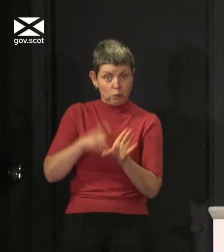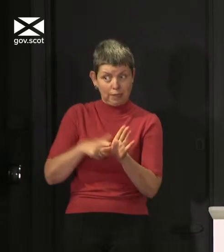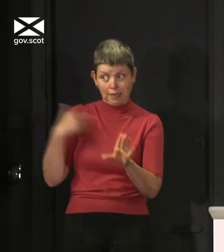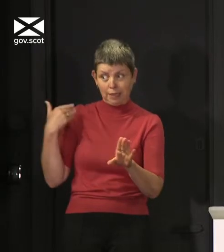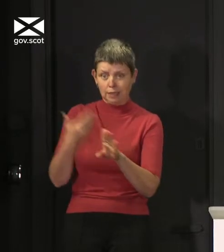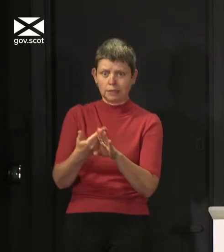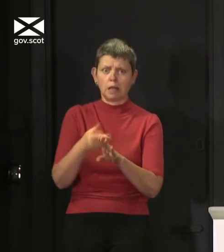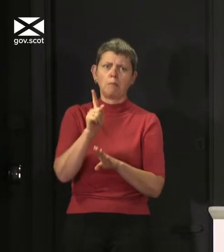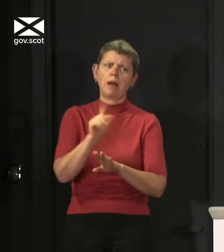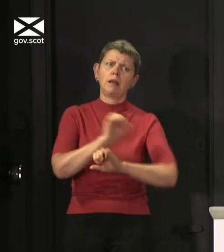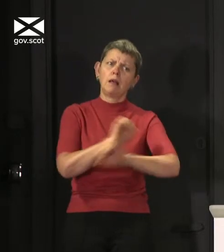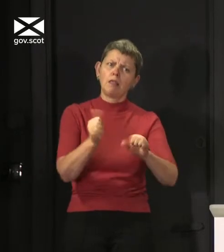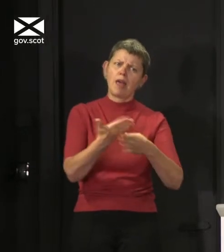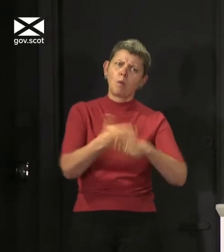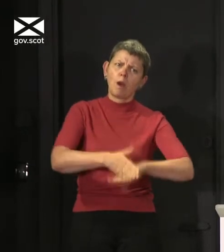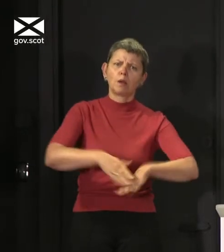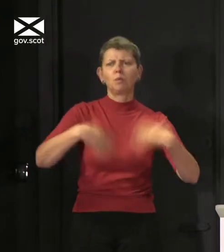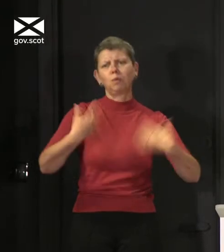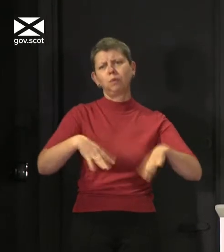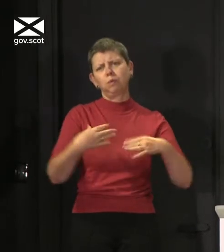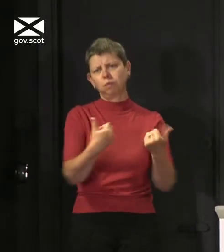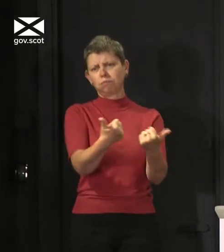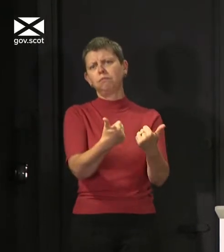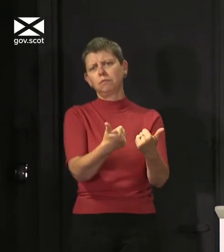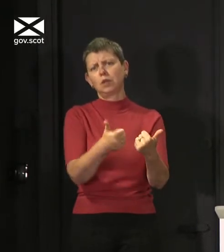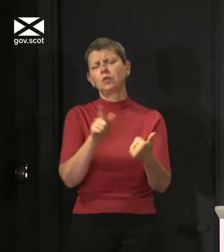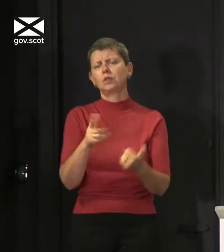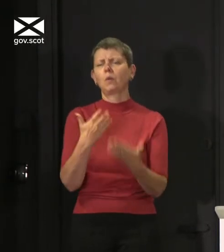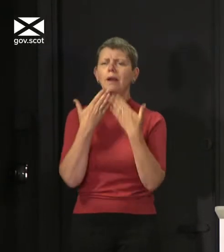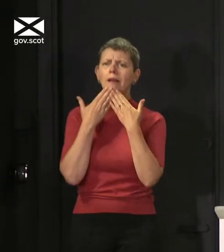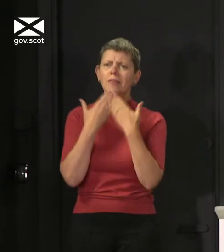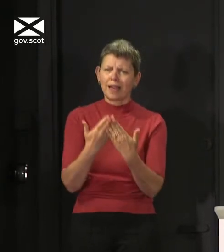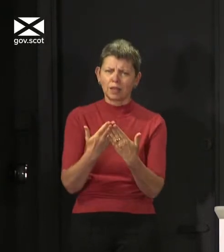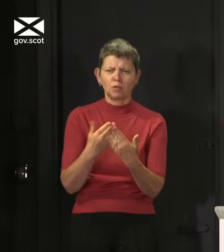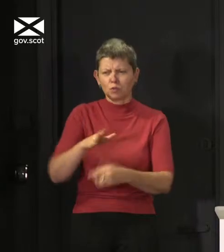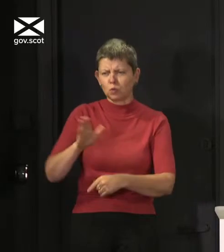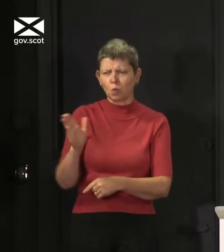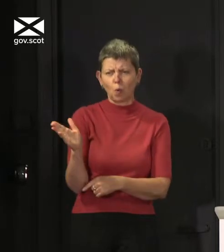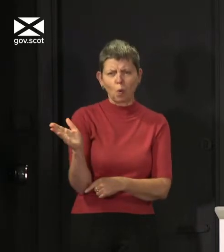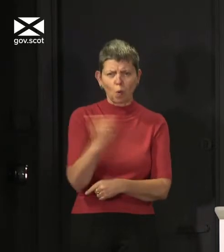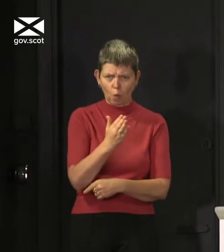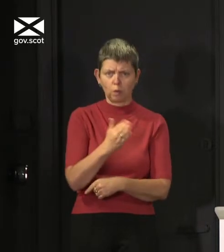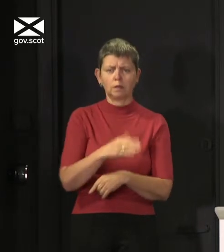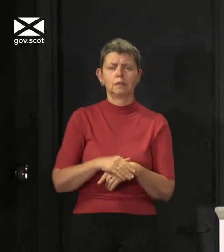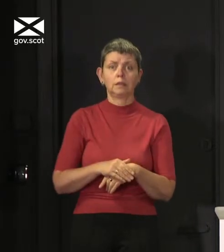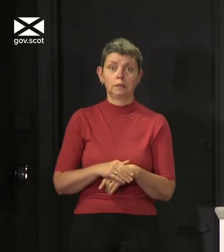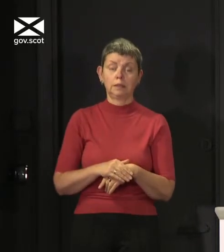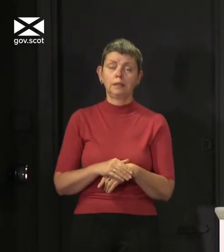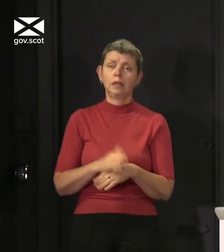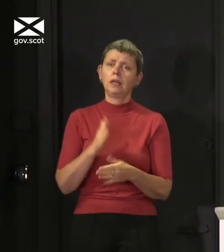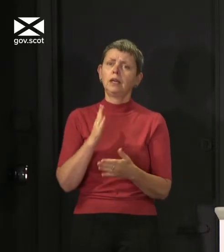magnificently. So my thanks, once again, goes to each and every one of them. It is not possible